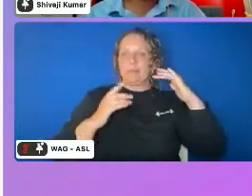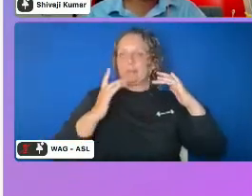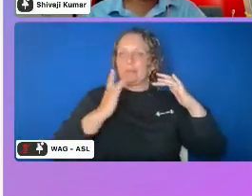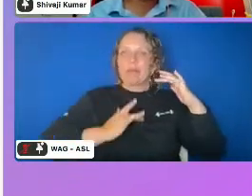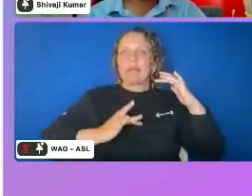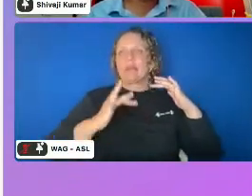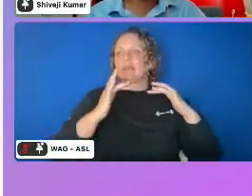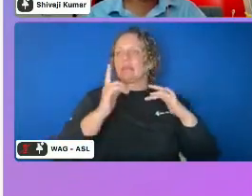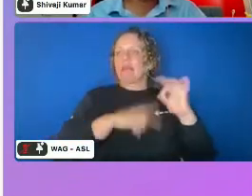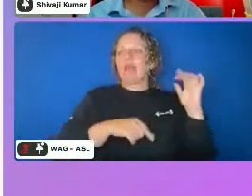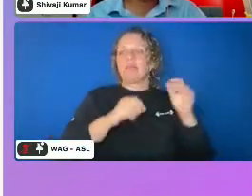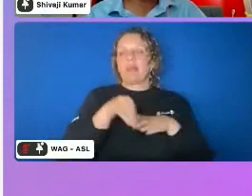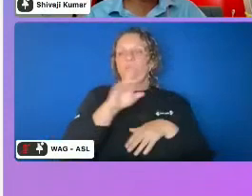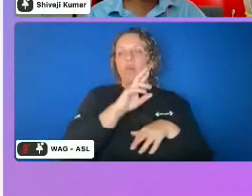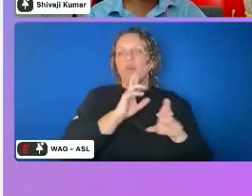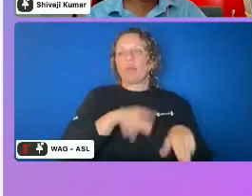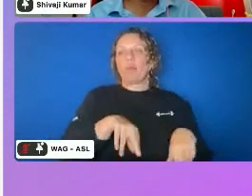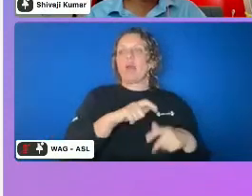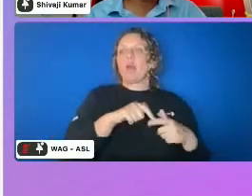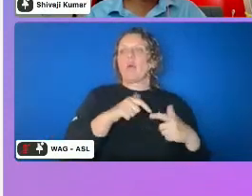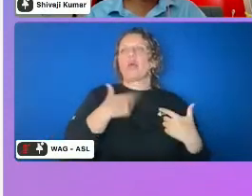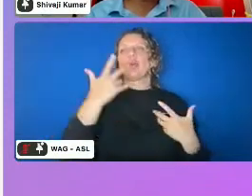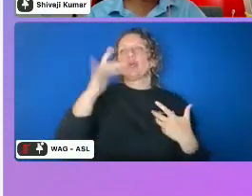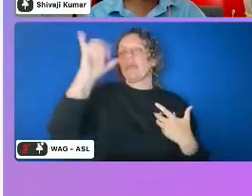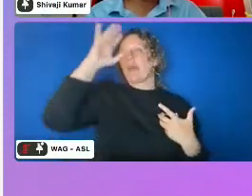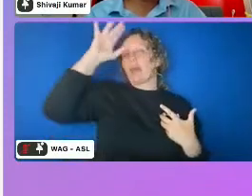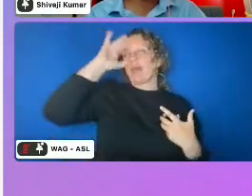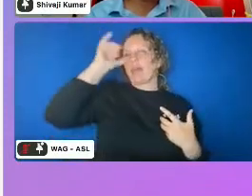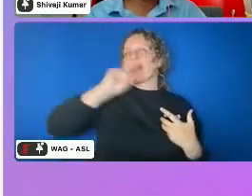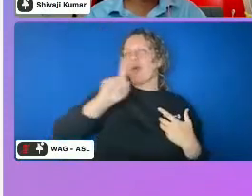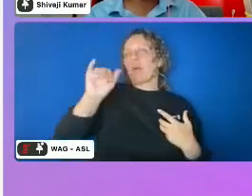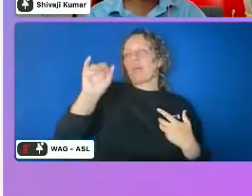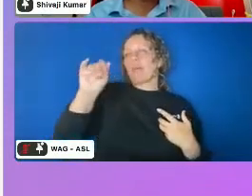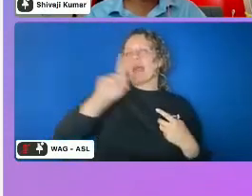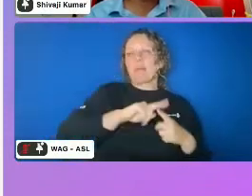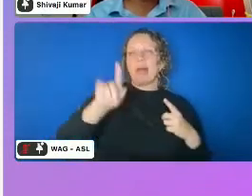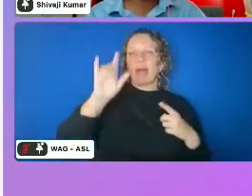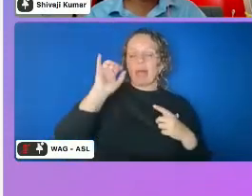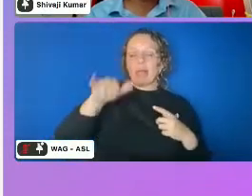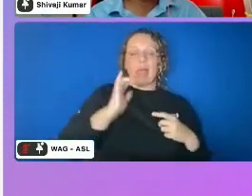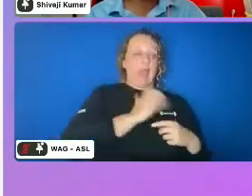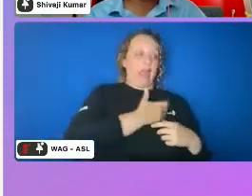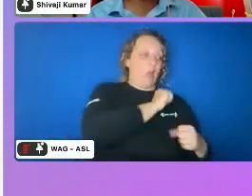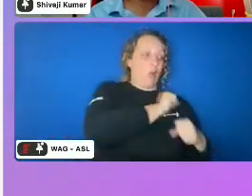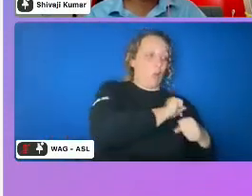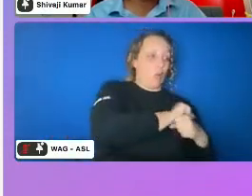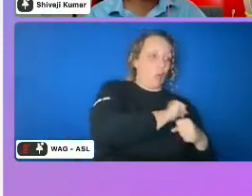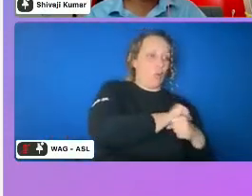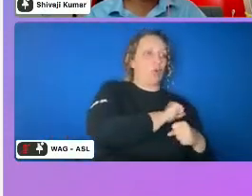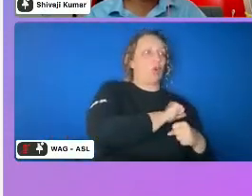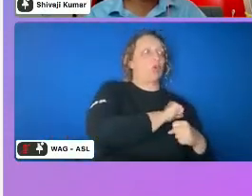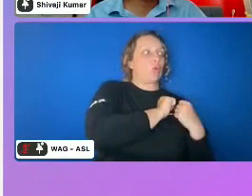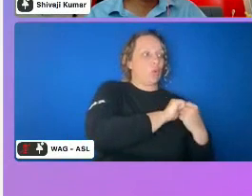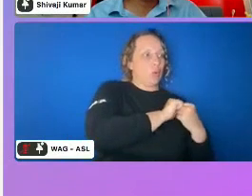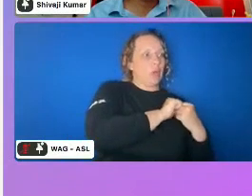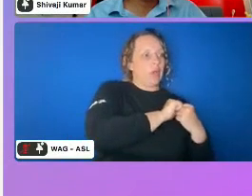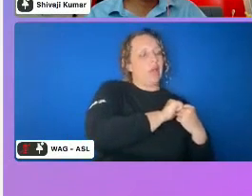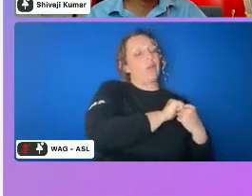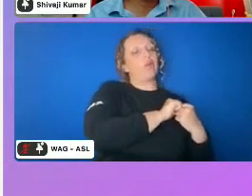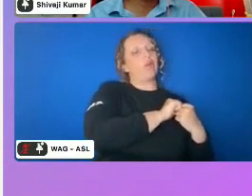we are using a hypothetical bank, but the whole situation that led to this feature being developed was not hypothetical, it was real.